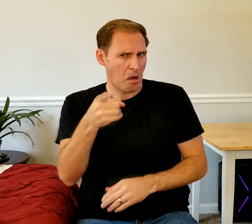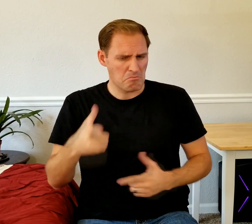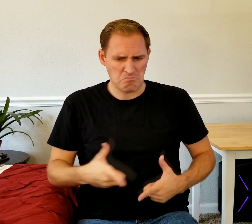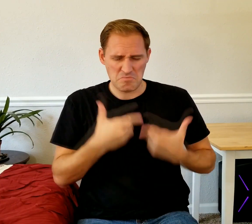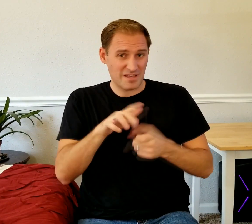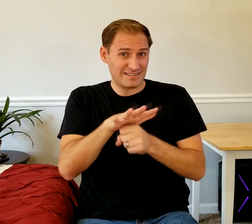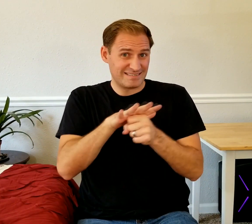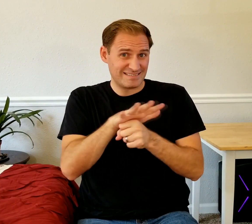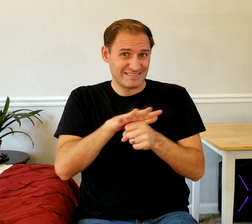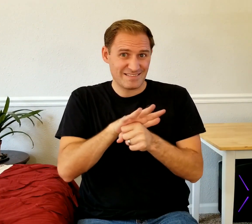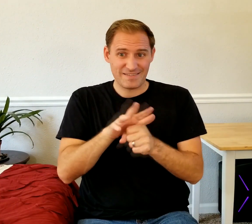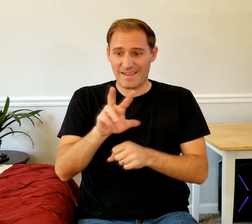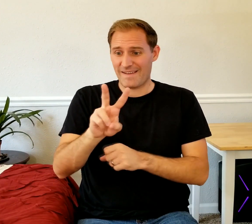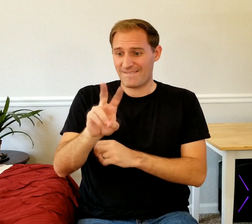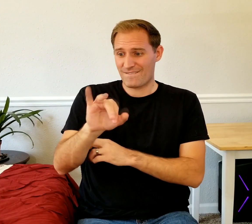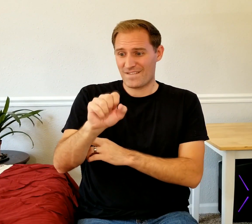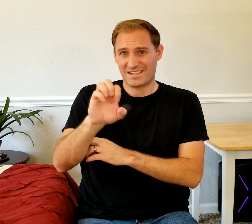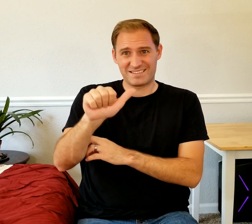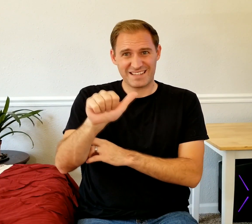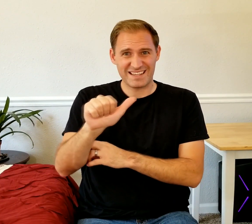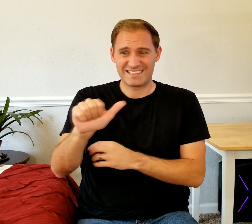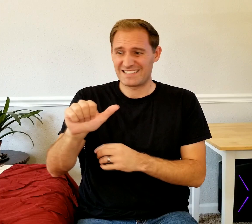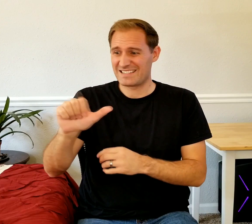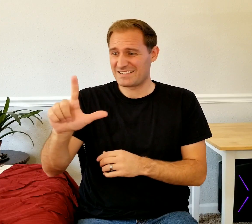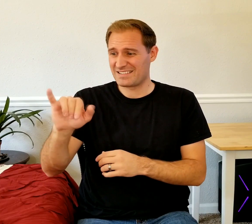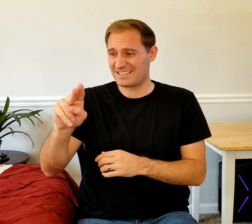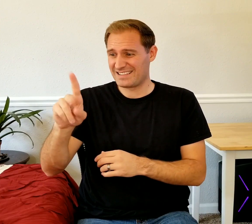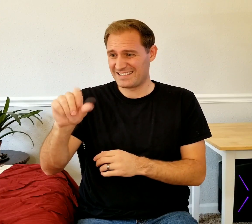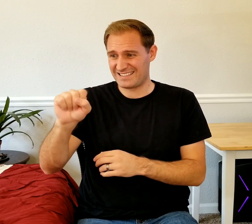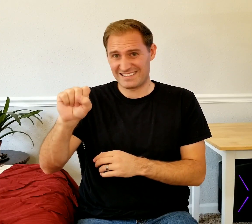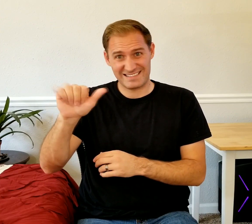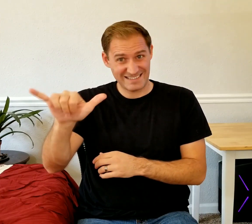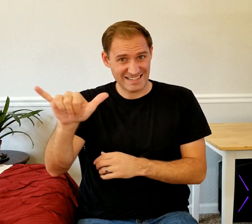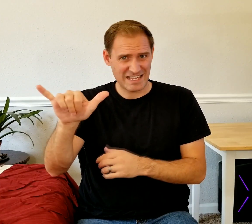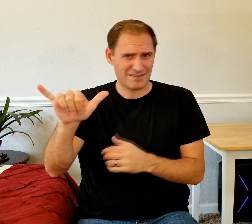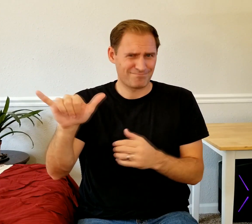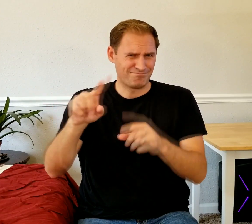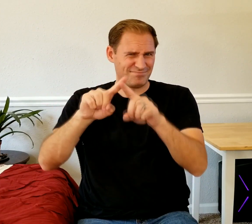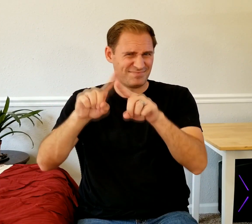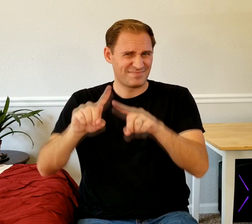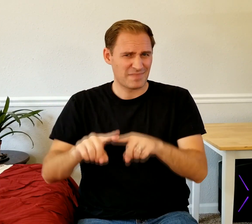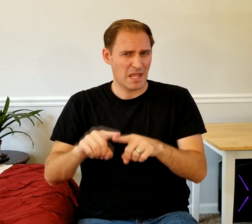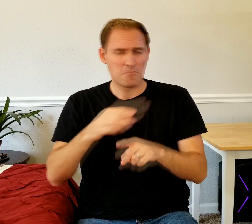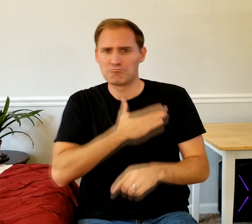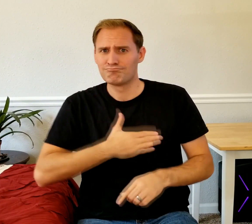if you're in Visalia, Tulare, Lindsay, Strathmore, please come on by and